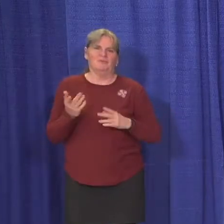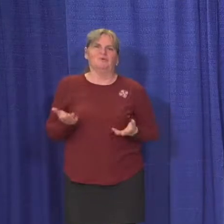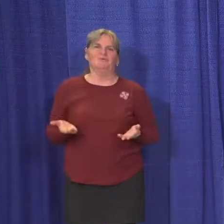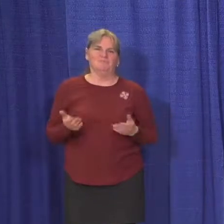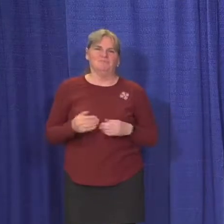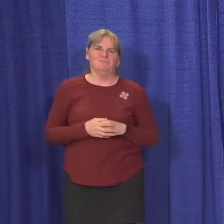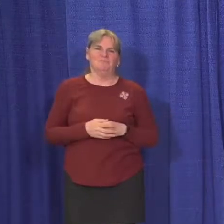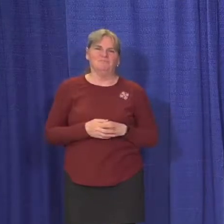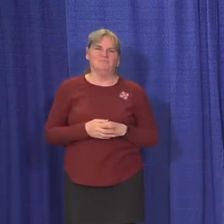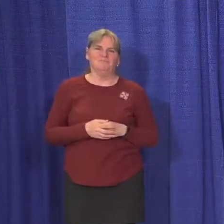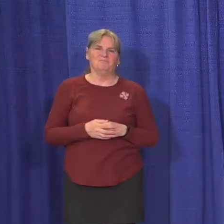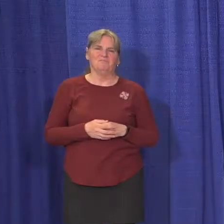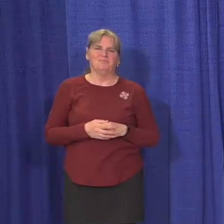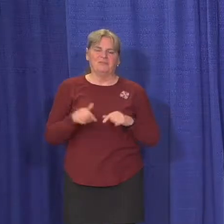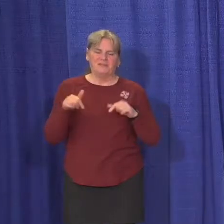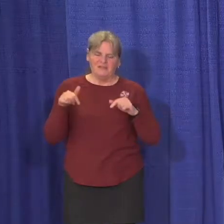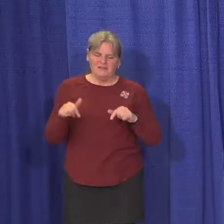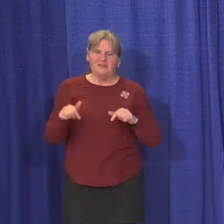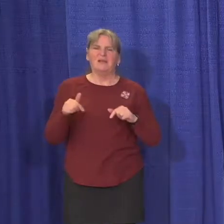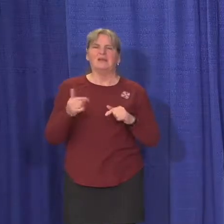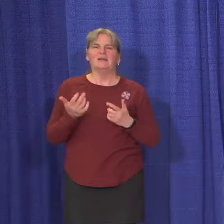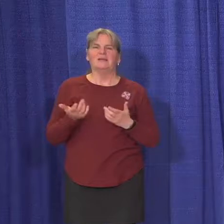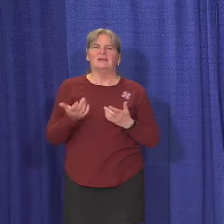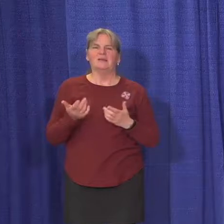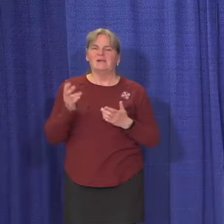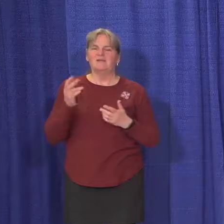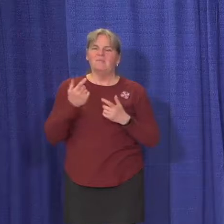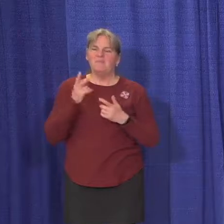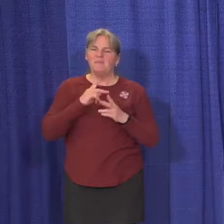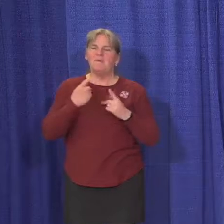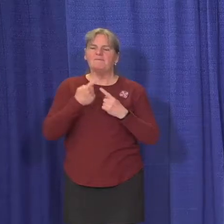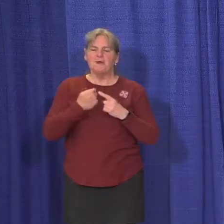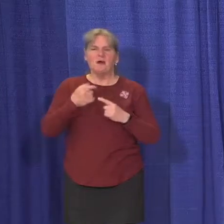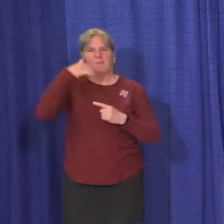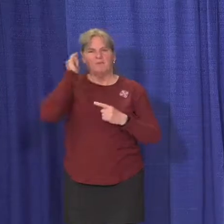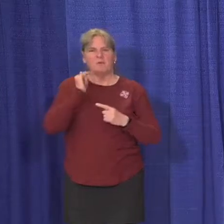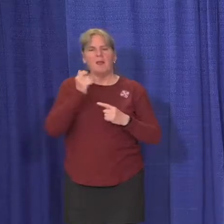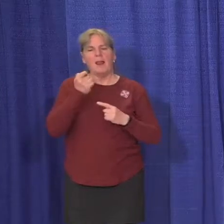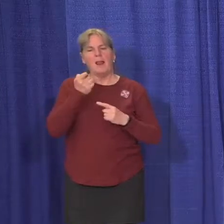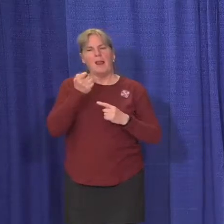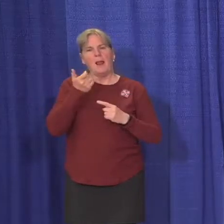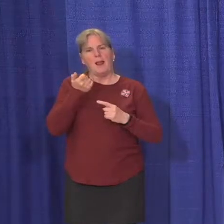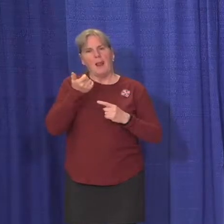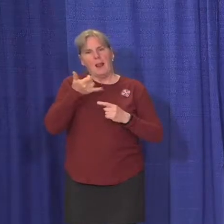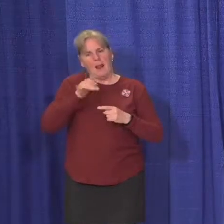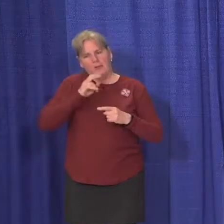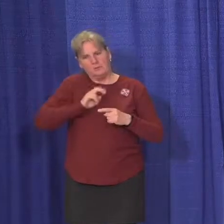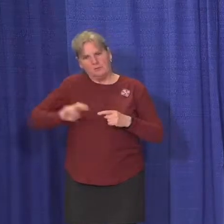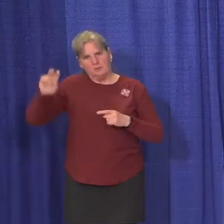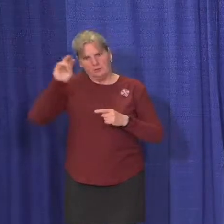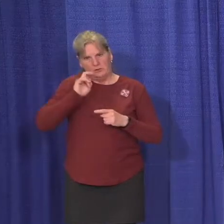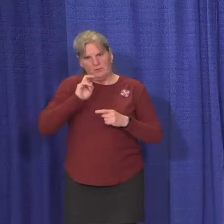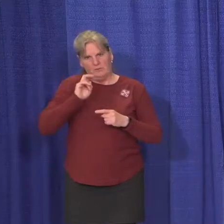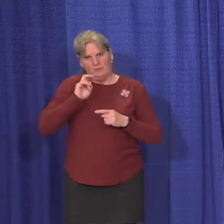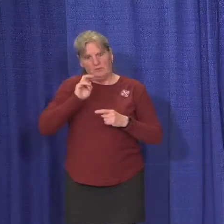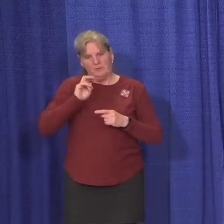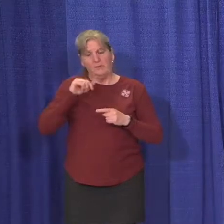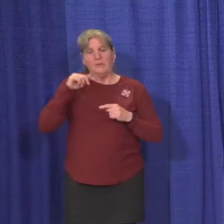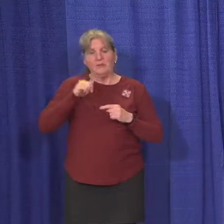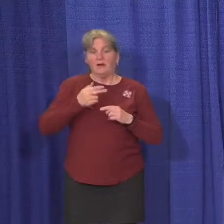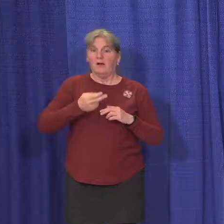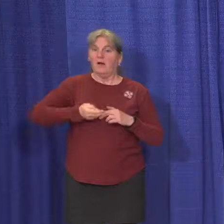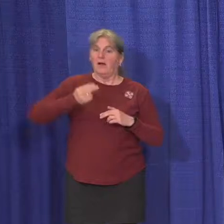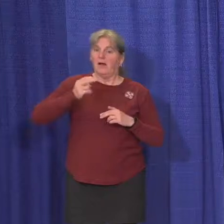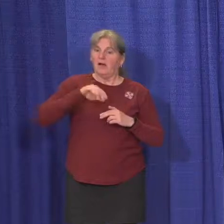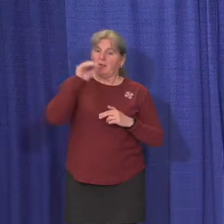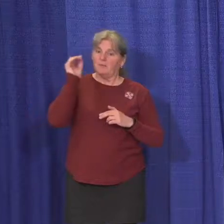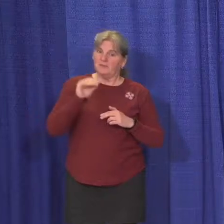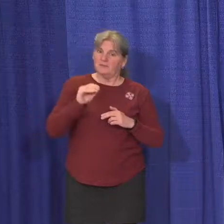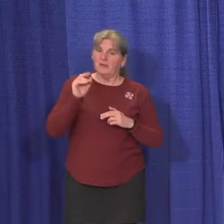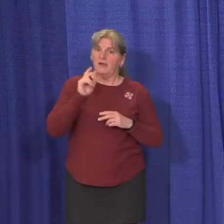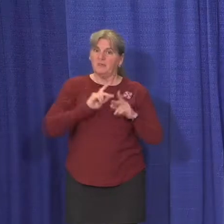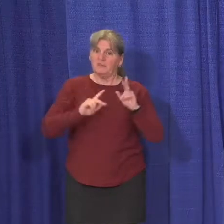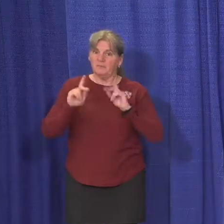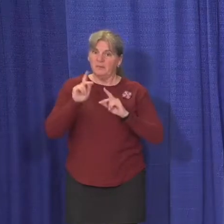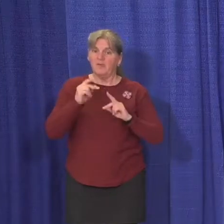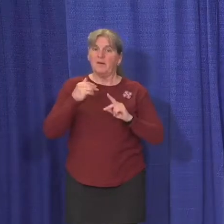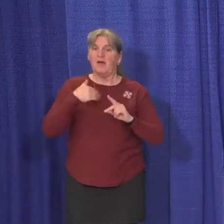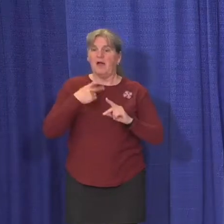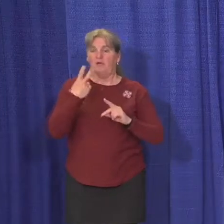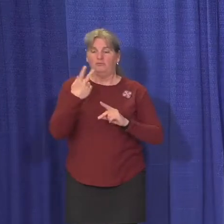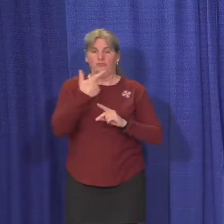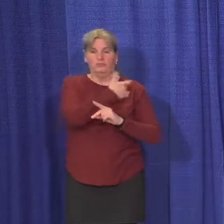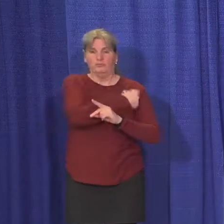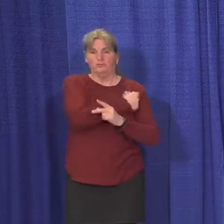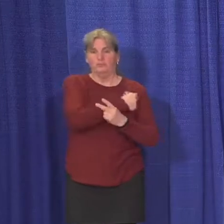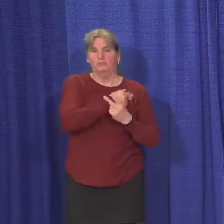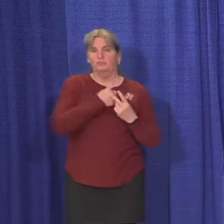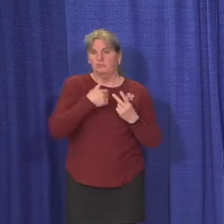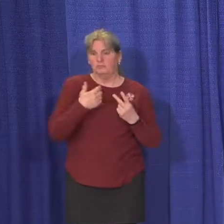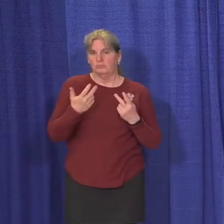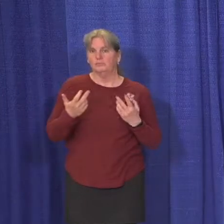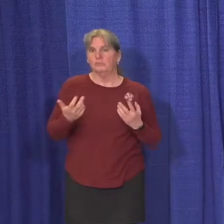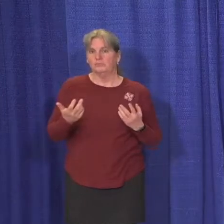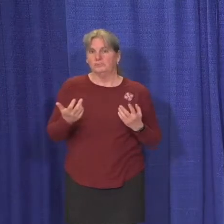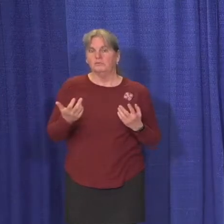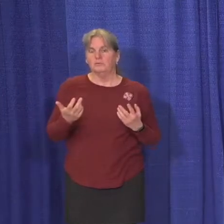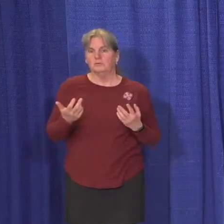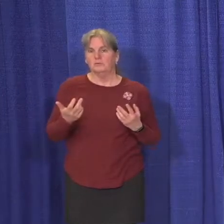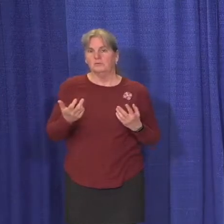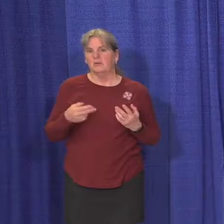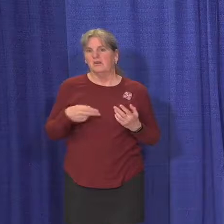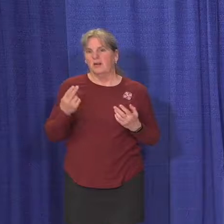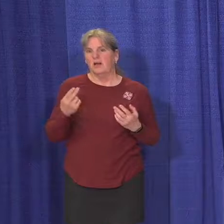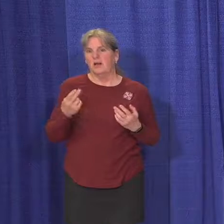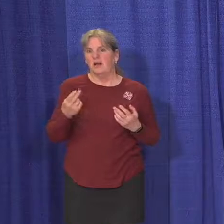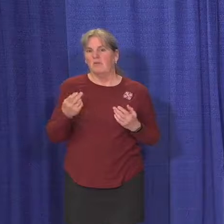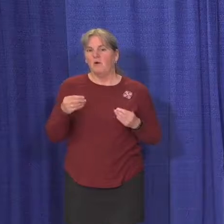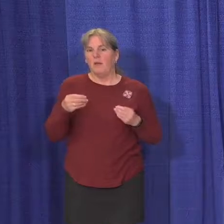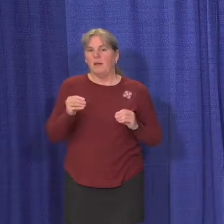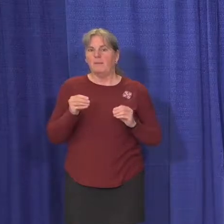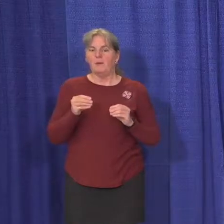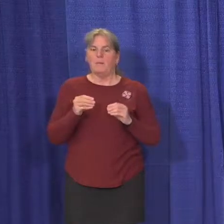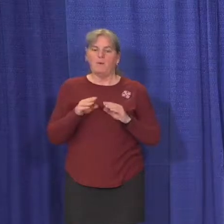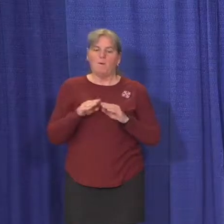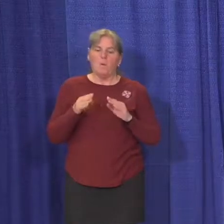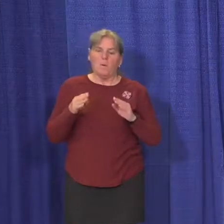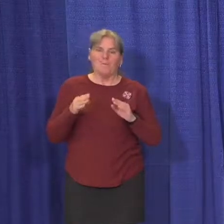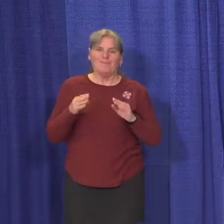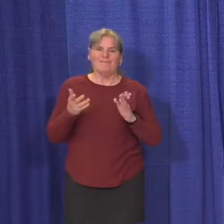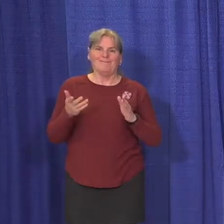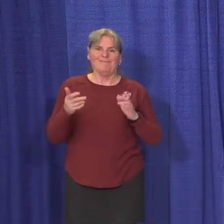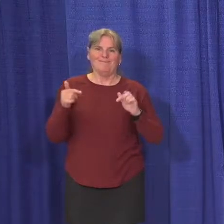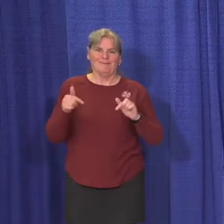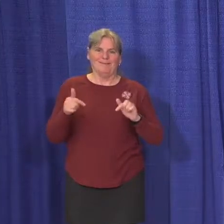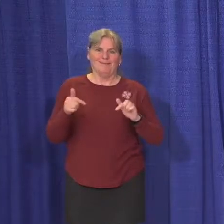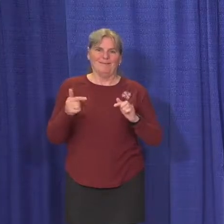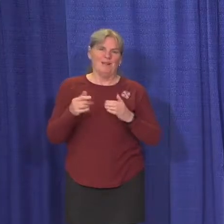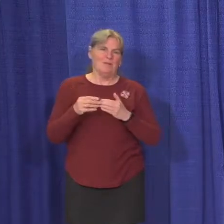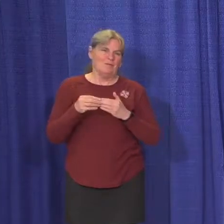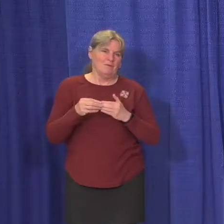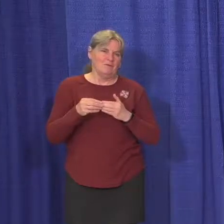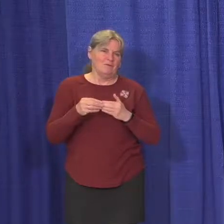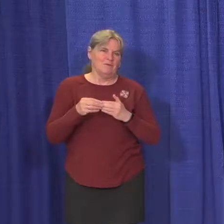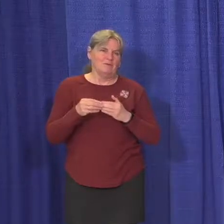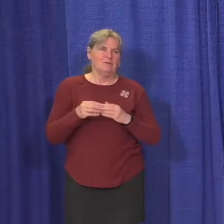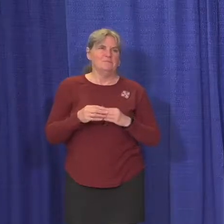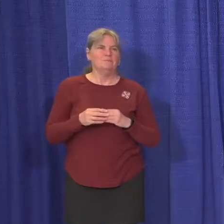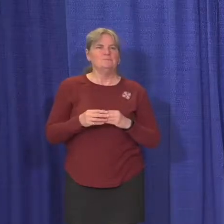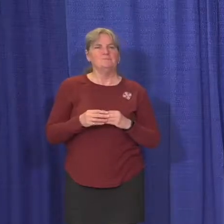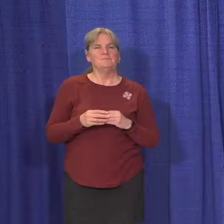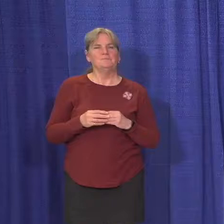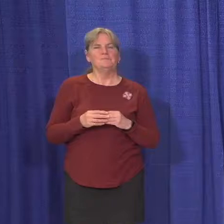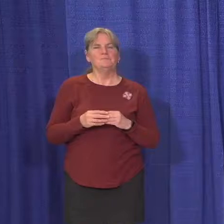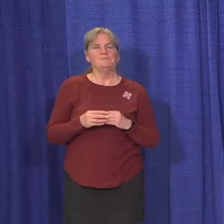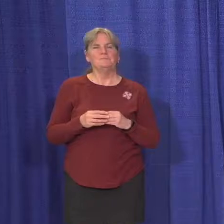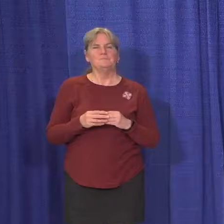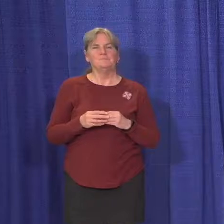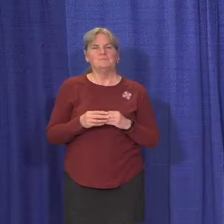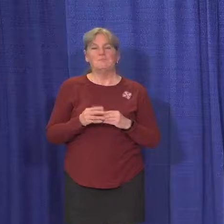Yukoners with there is almost a